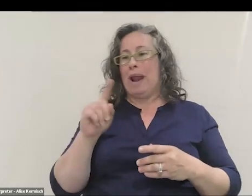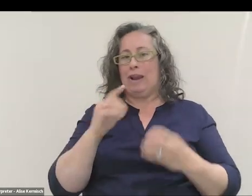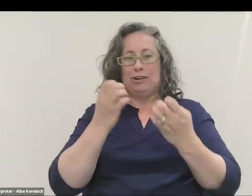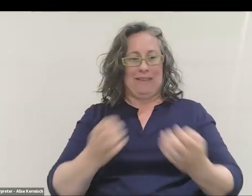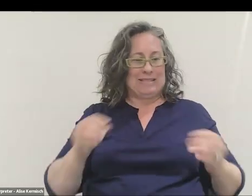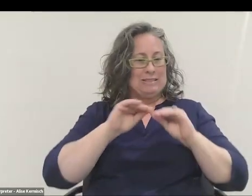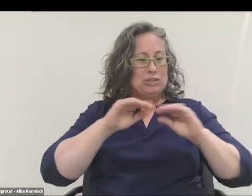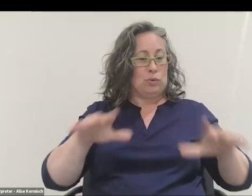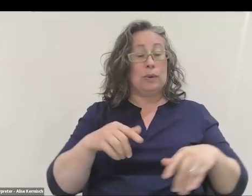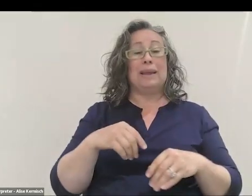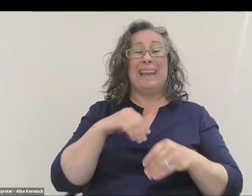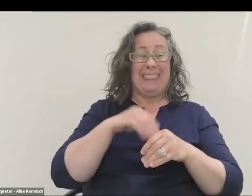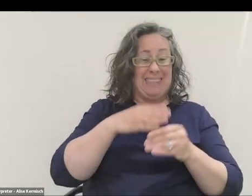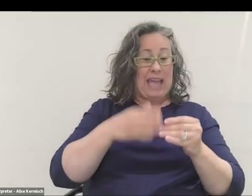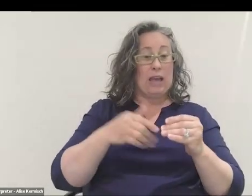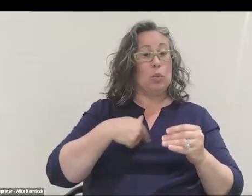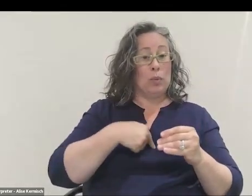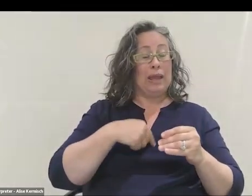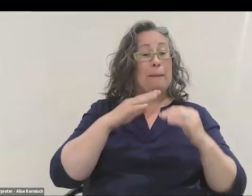In the end, we ended up building 900 devices.